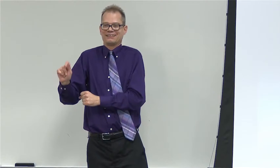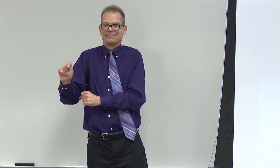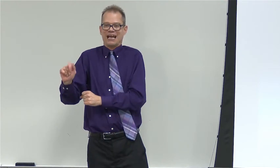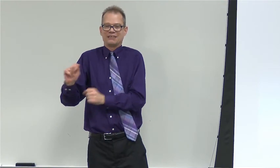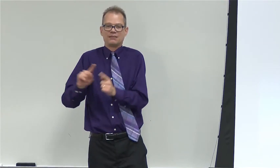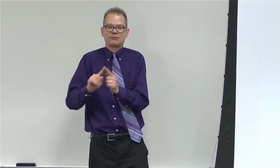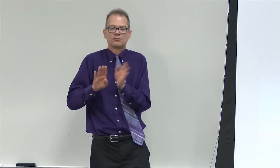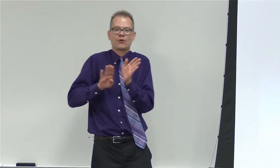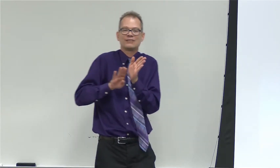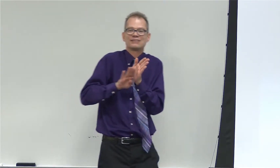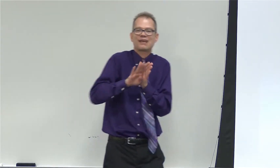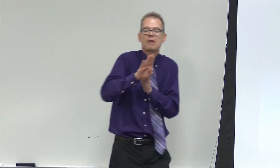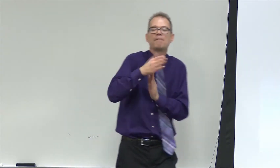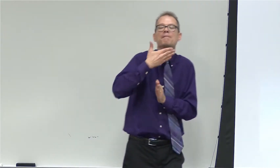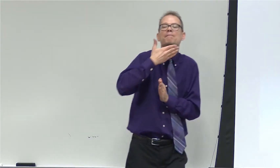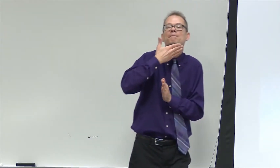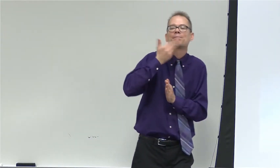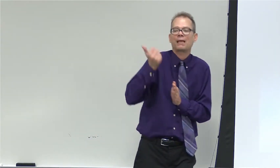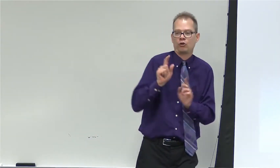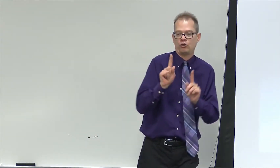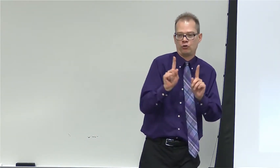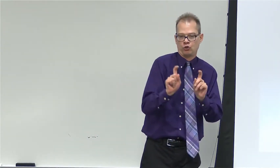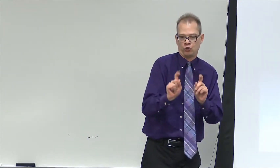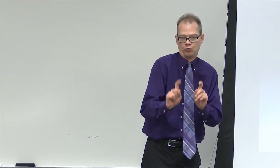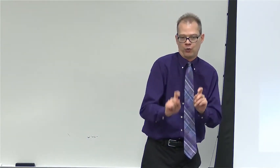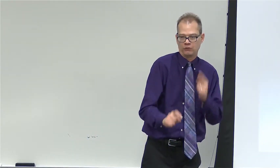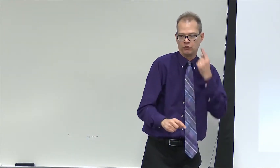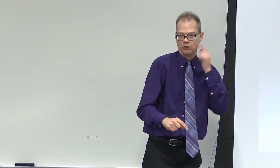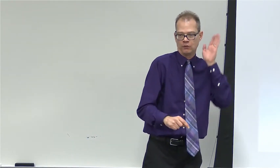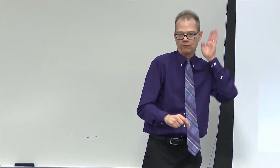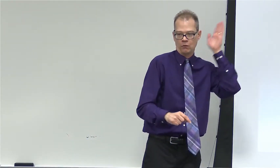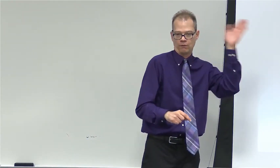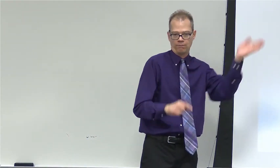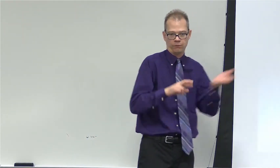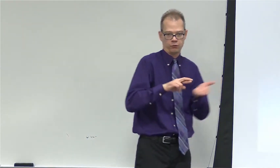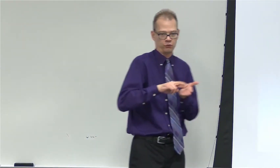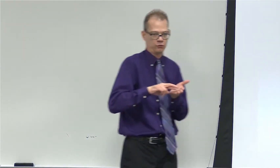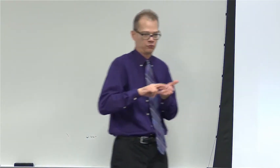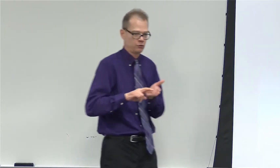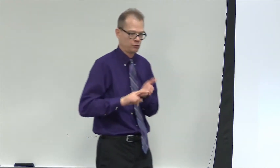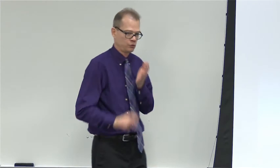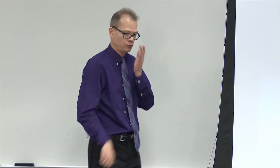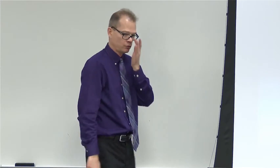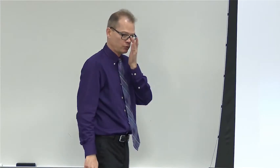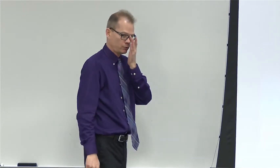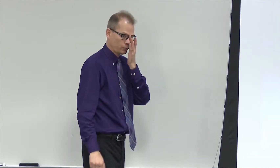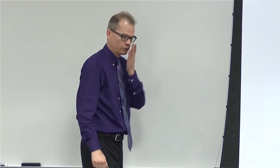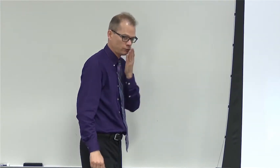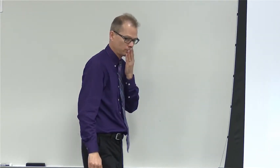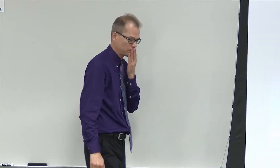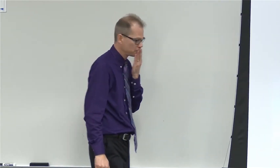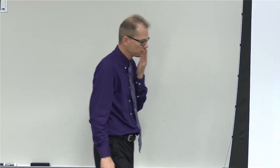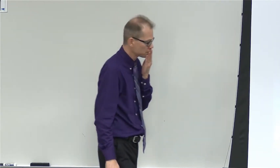so we could make the best use of the data to develop effective surveys for later research.